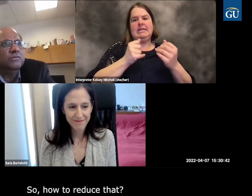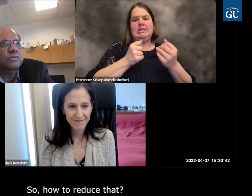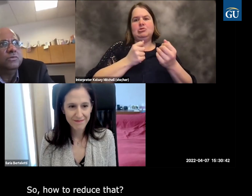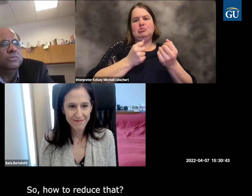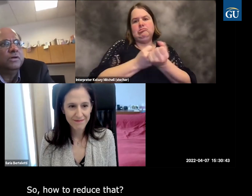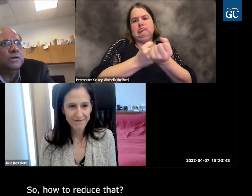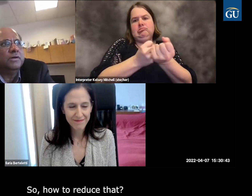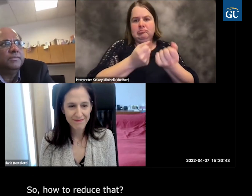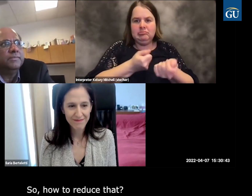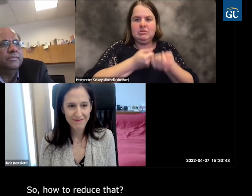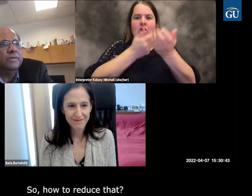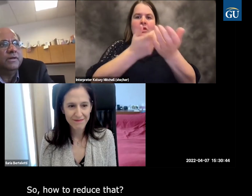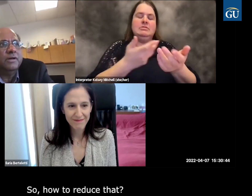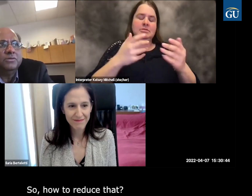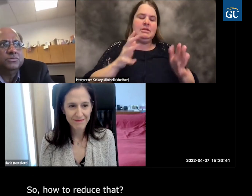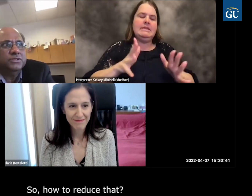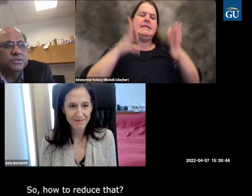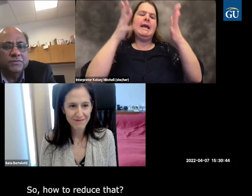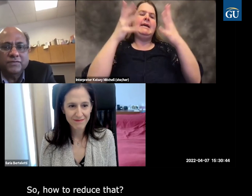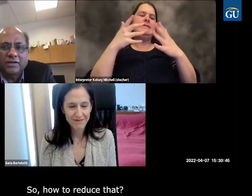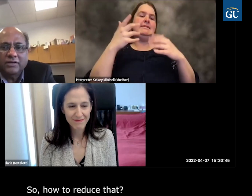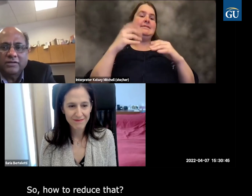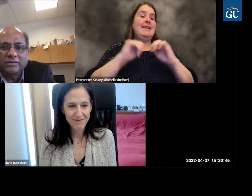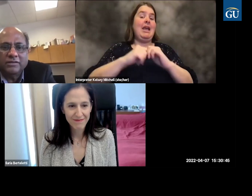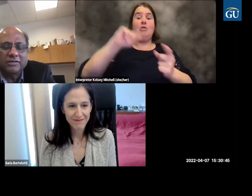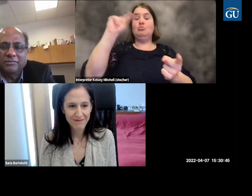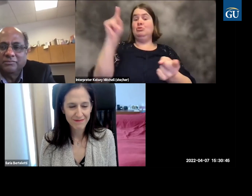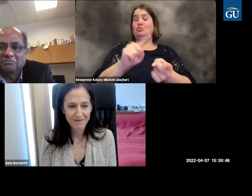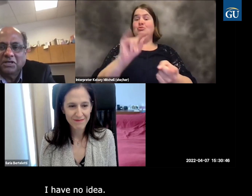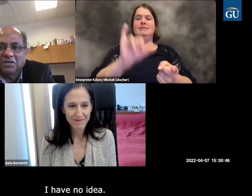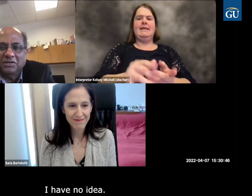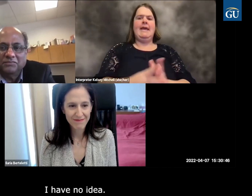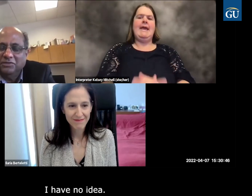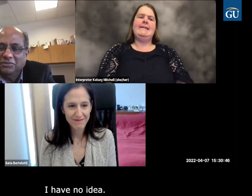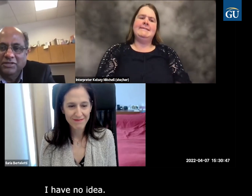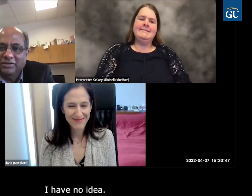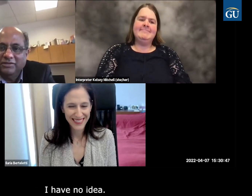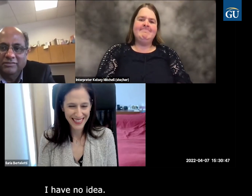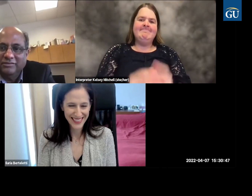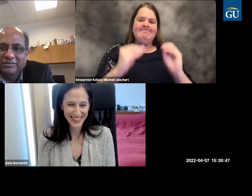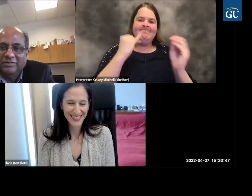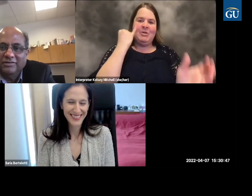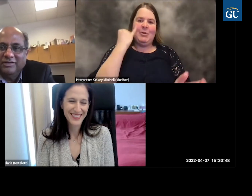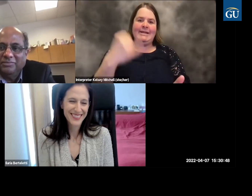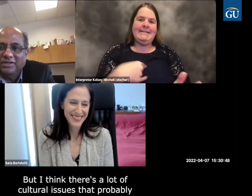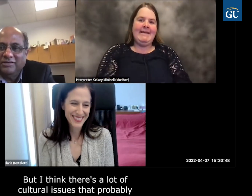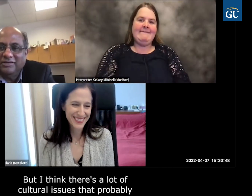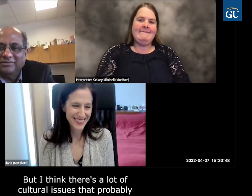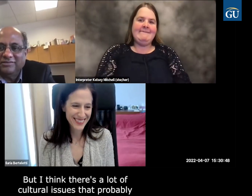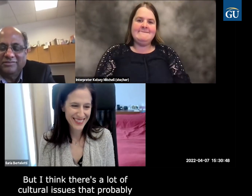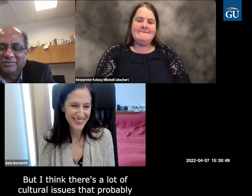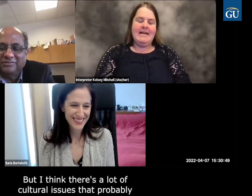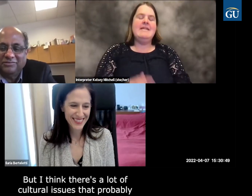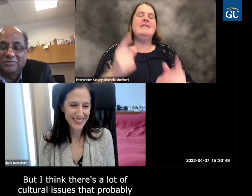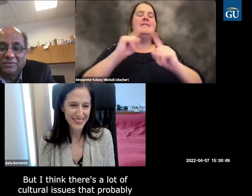so um how to reduce that um i have no idea